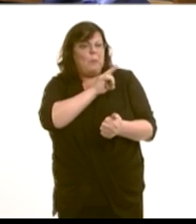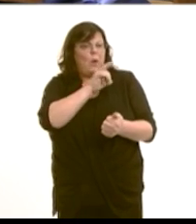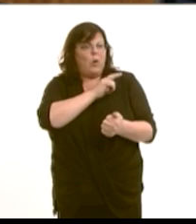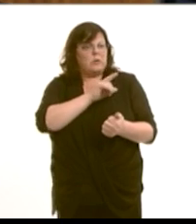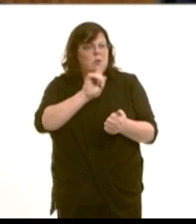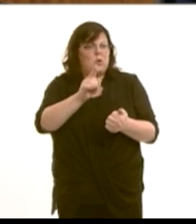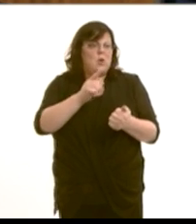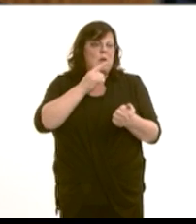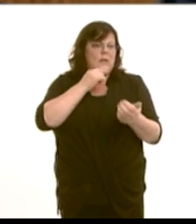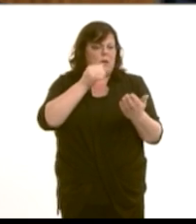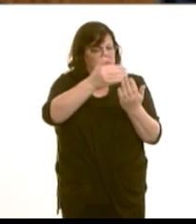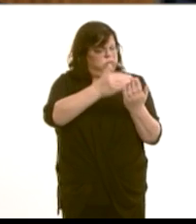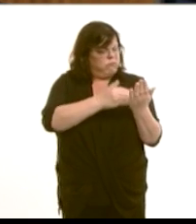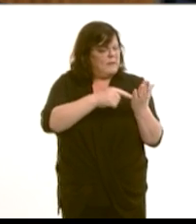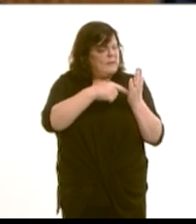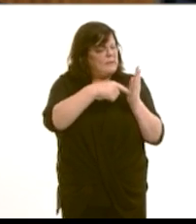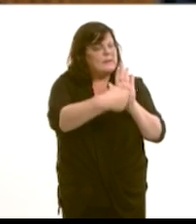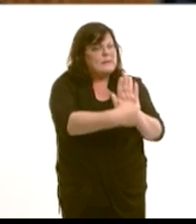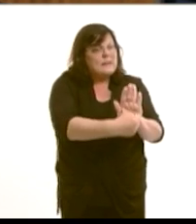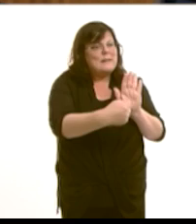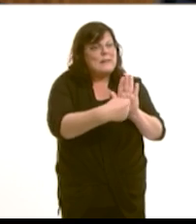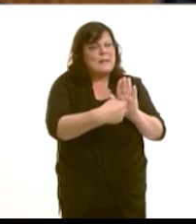in the correspondence were ësignificant budget implicationsí.